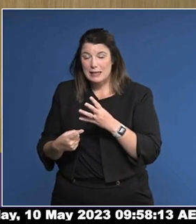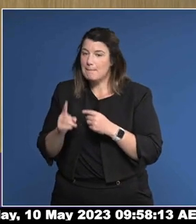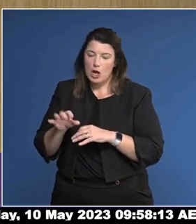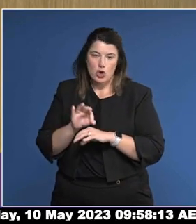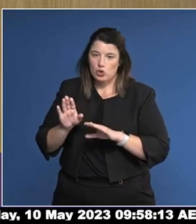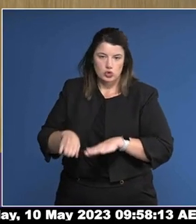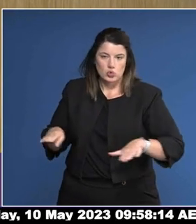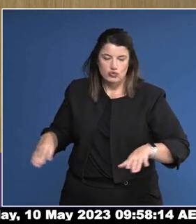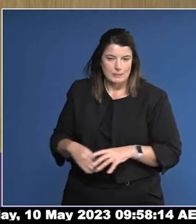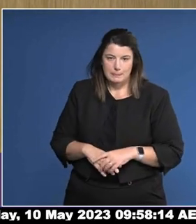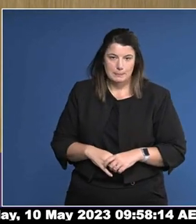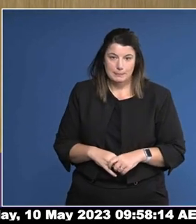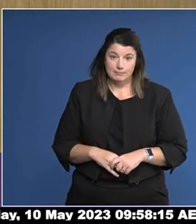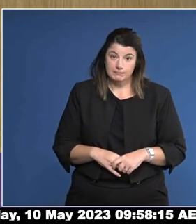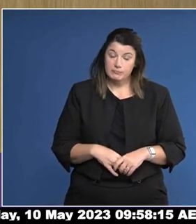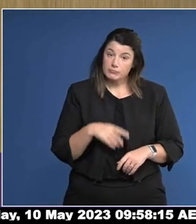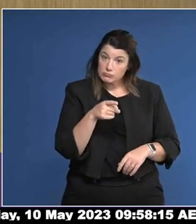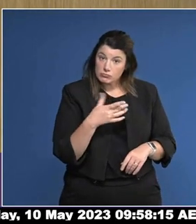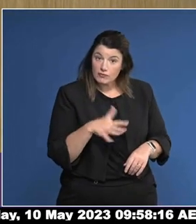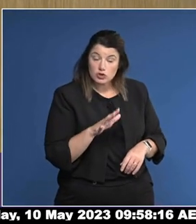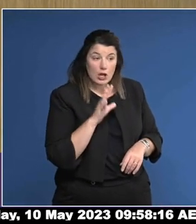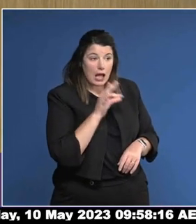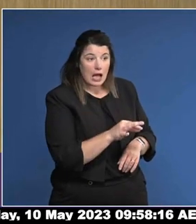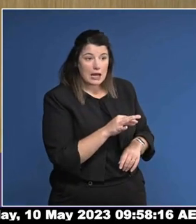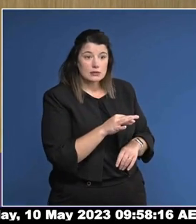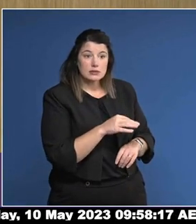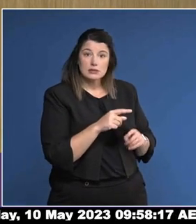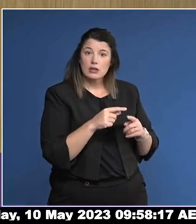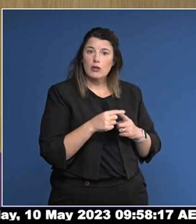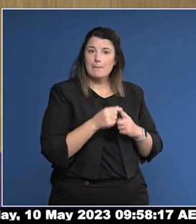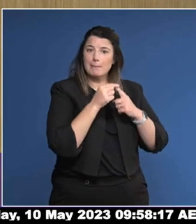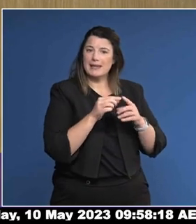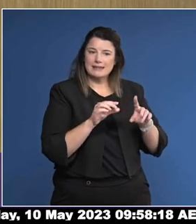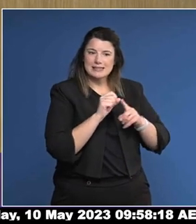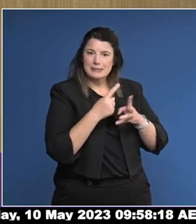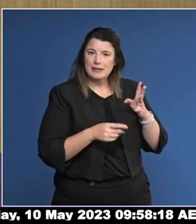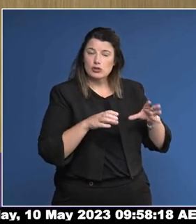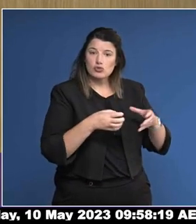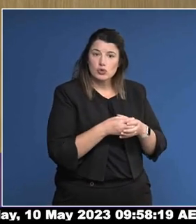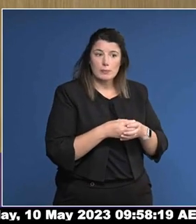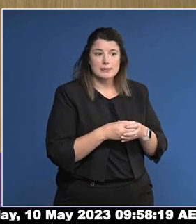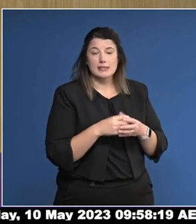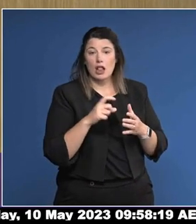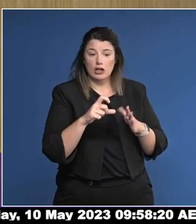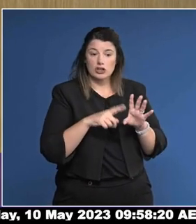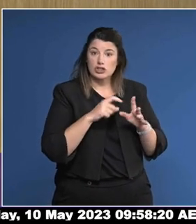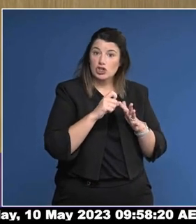understand it. MS EASTMAN: Have you approached any of the peak disability organisations like CYDA, Children and Young People With Disability?